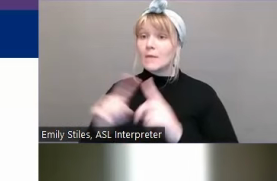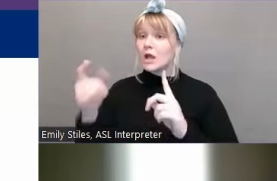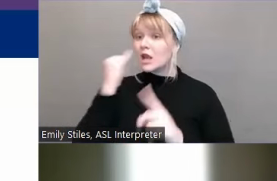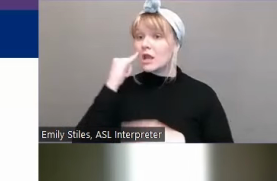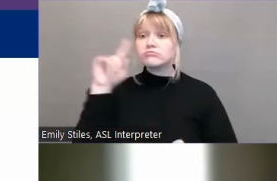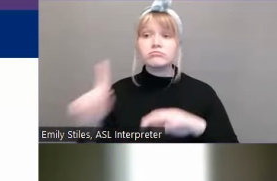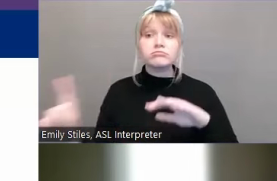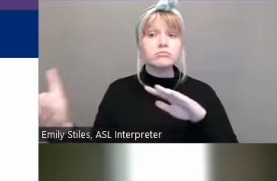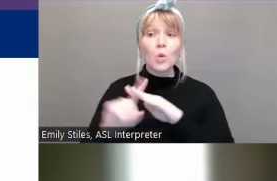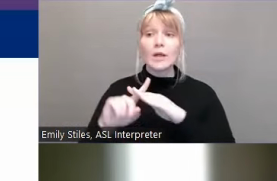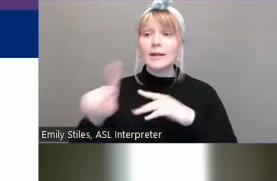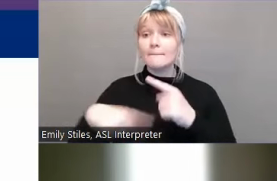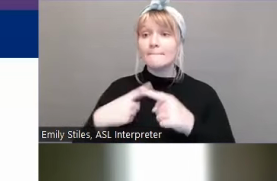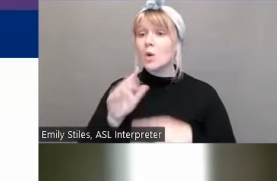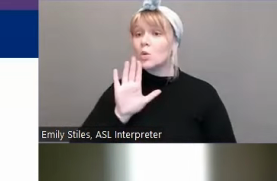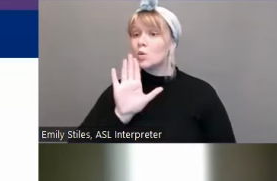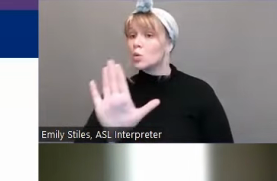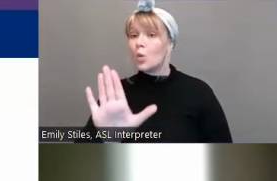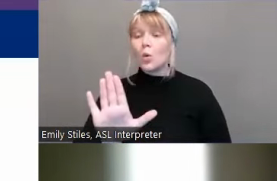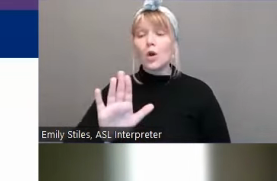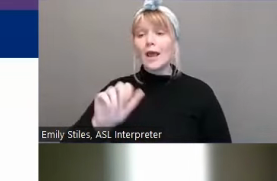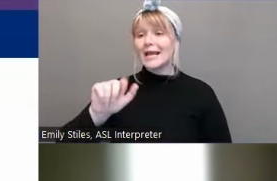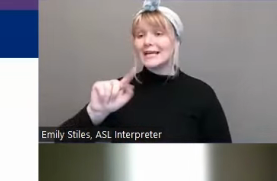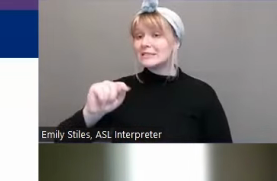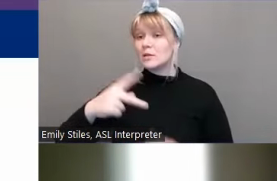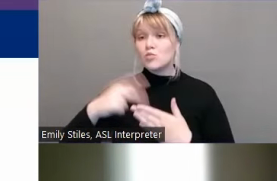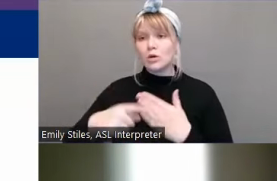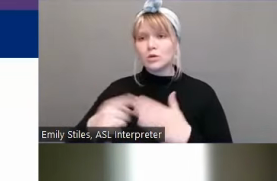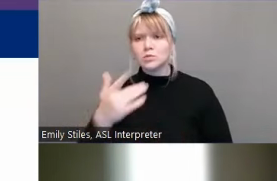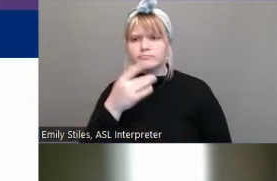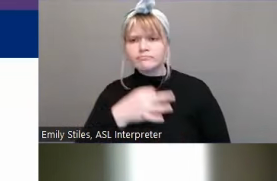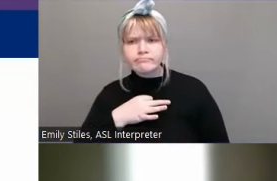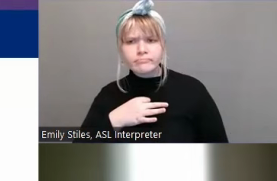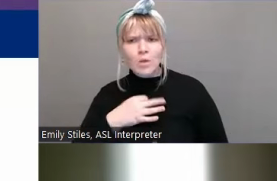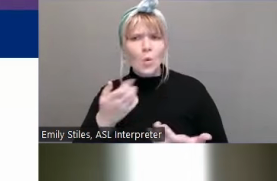your AT programs or would like to go over anything, please feel free to reach out.